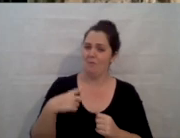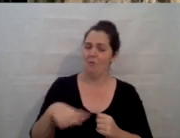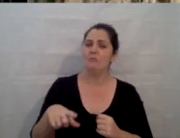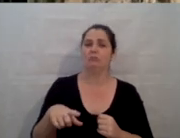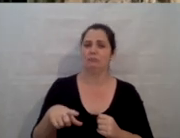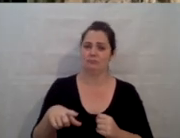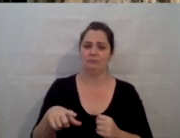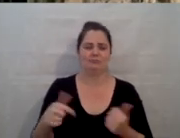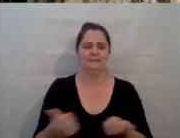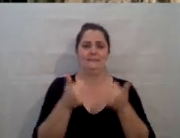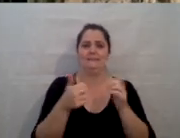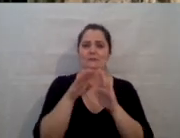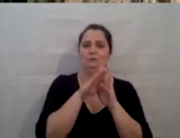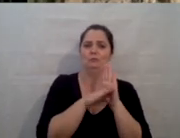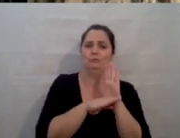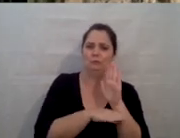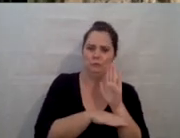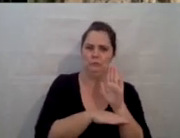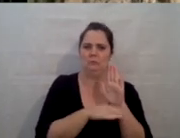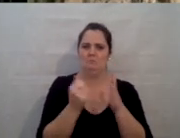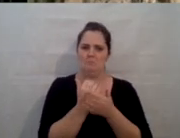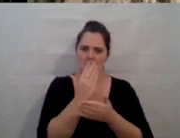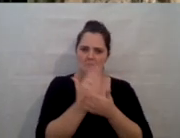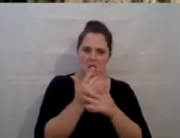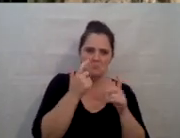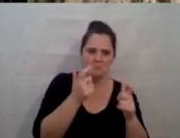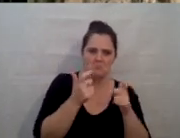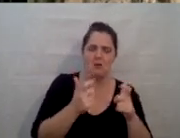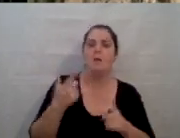encounter because there was a sense that life drawing is always just